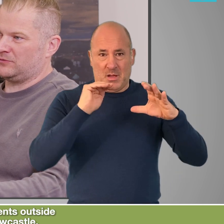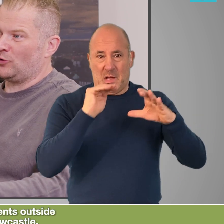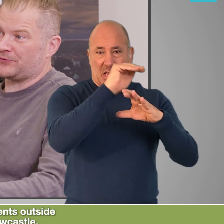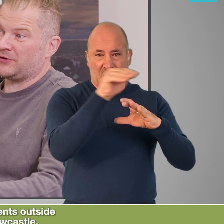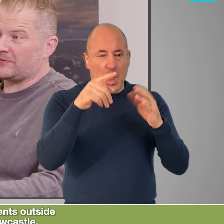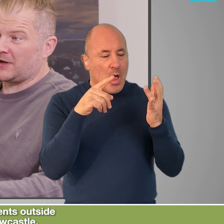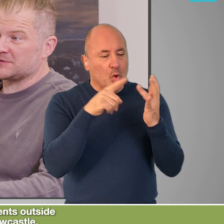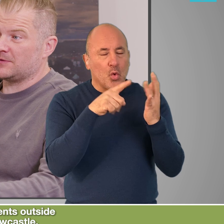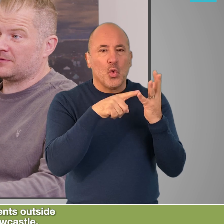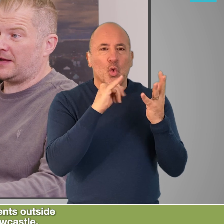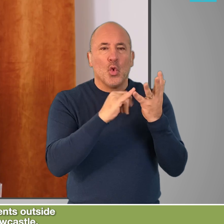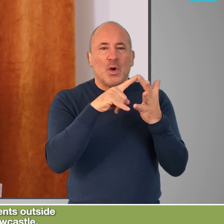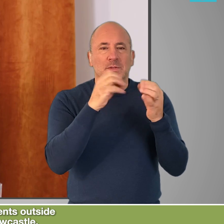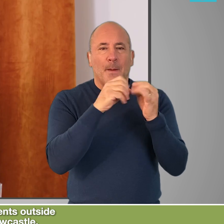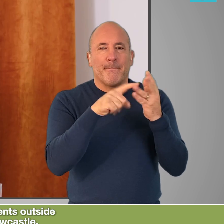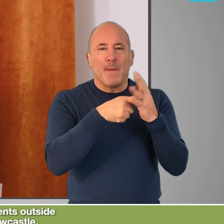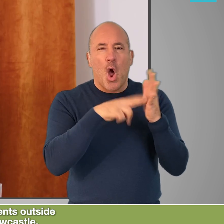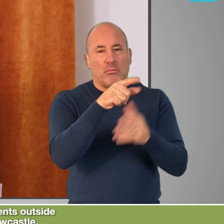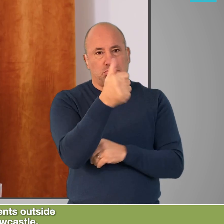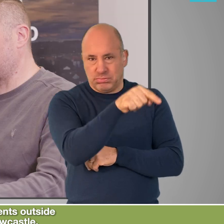upstream of catchments outside of Blue Green Newcastle,